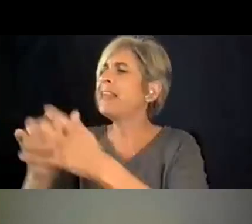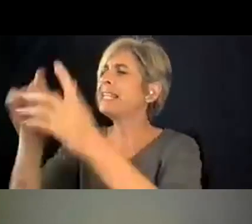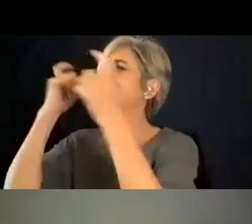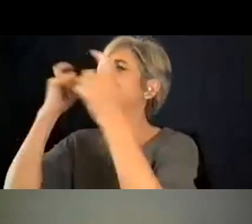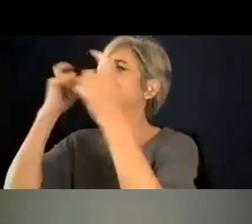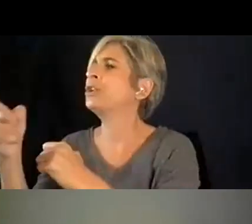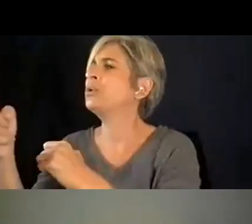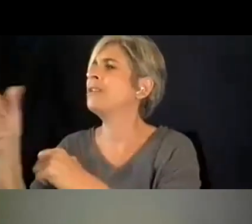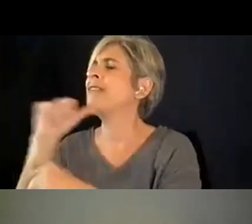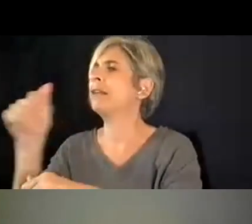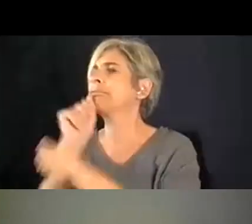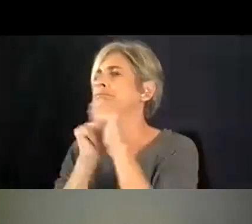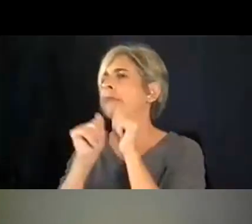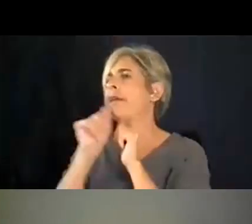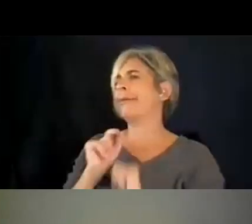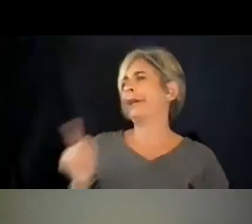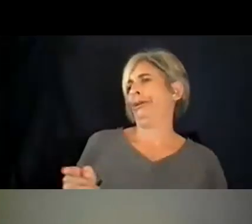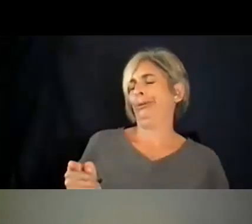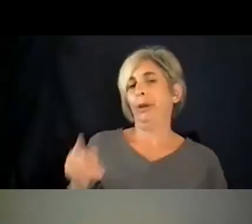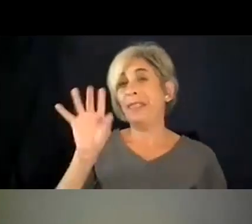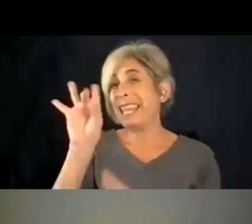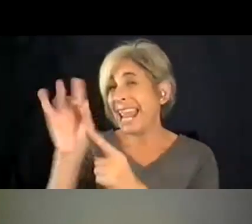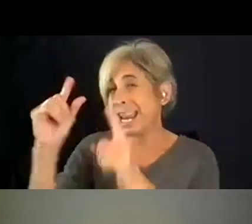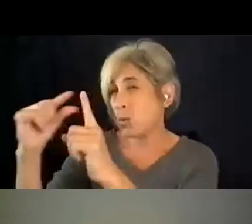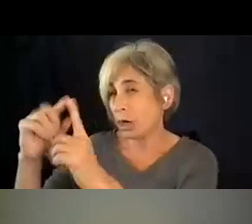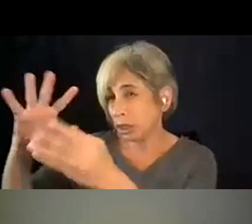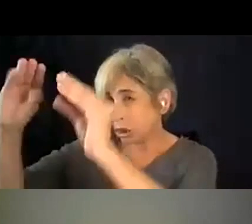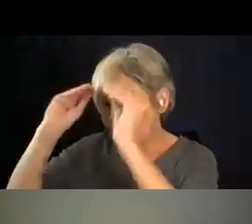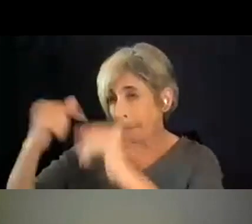These eight words taught me that building a workplace that works for